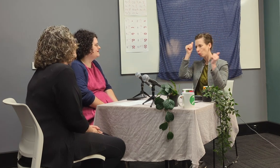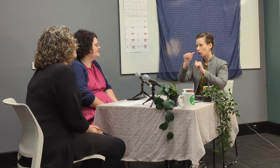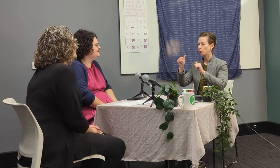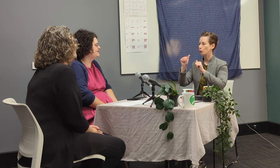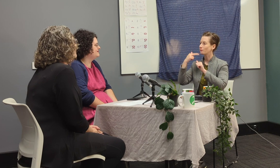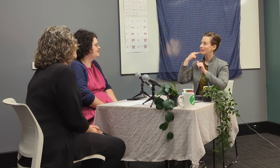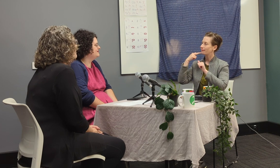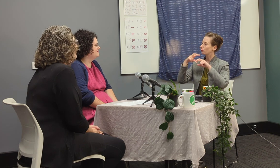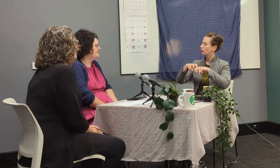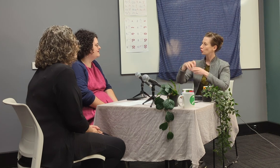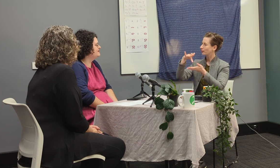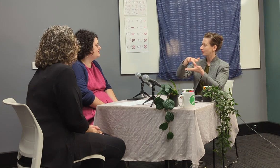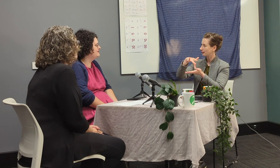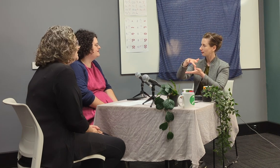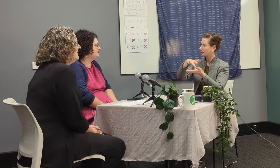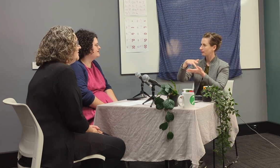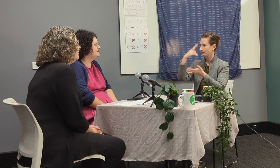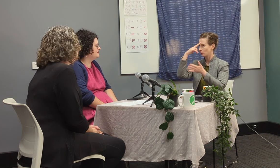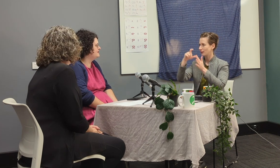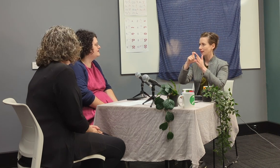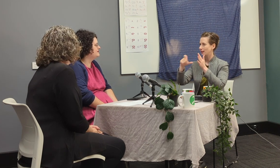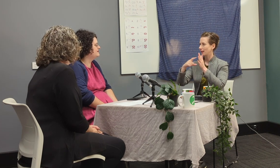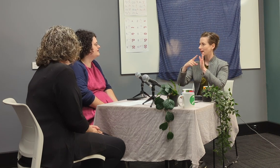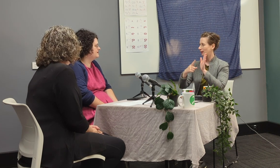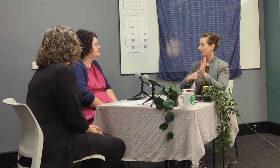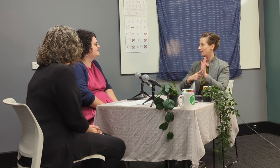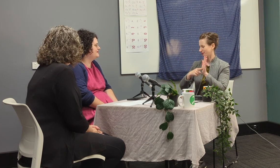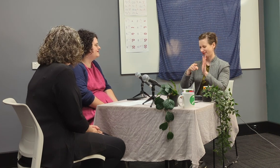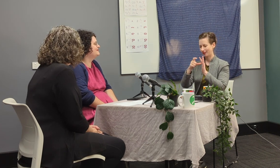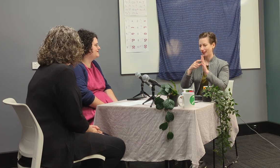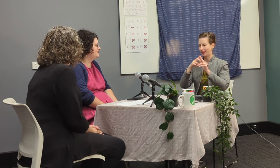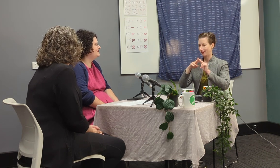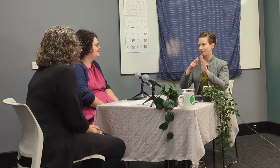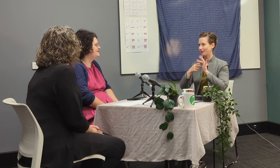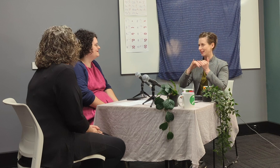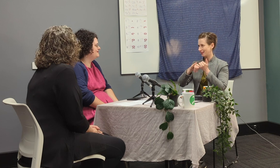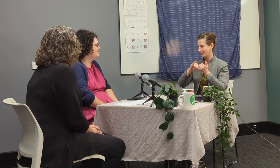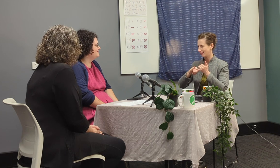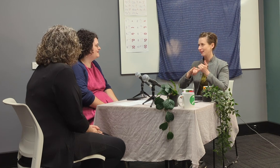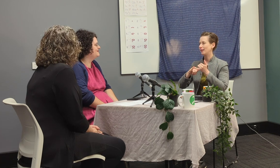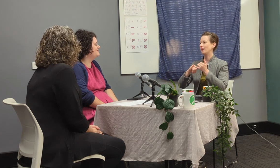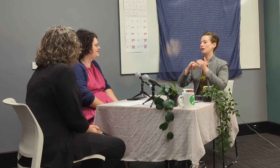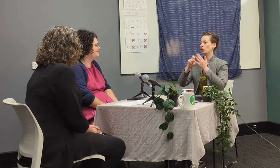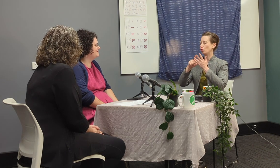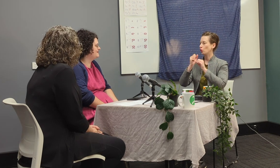I worked at a well-known research centre, DCAL. It’s the “Deafness, Cognition and Language Research Centre.”